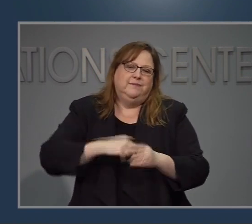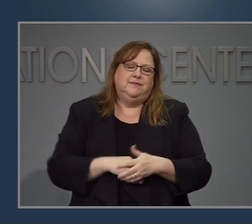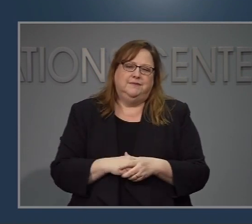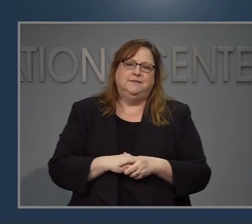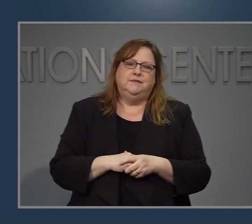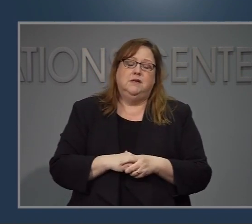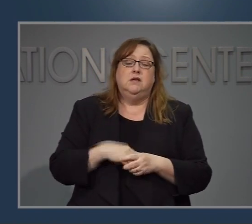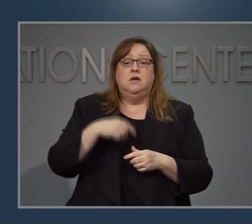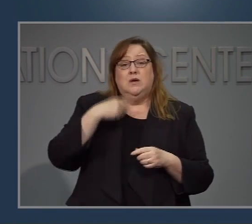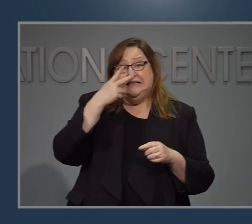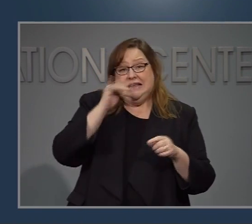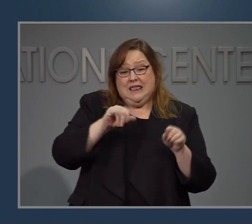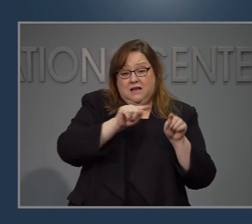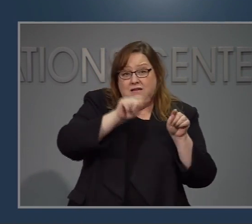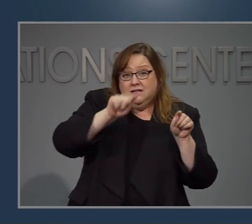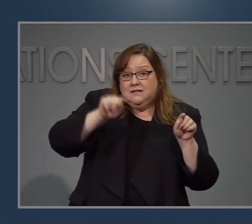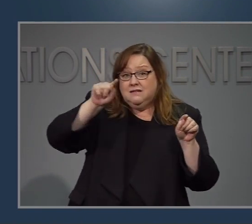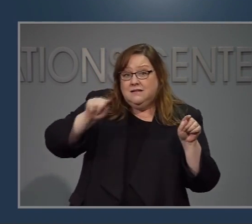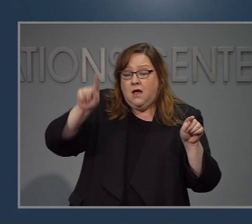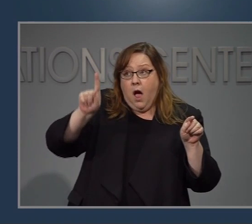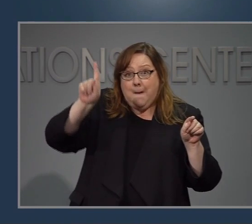DOING ACROSS THE STATE. WE KNOW